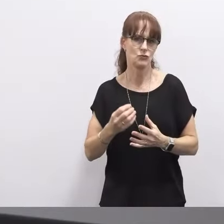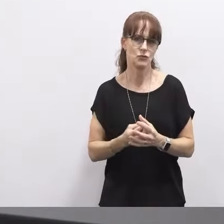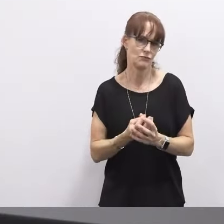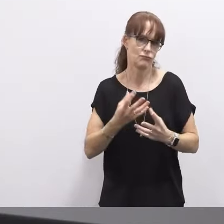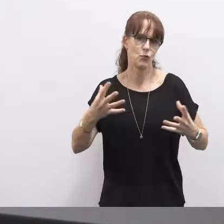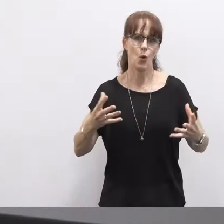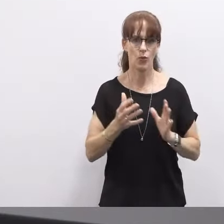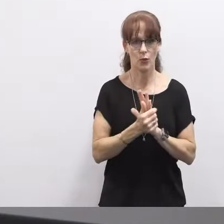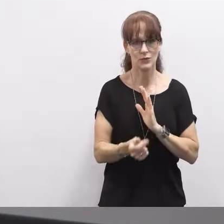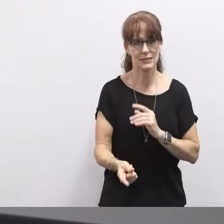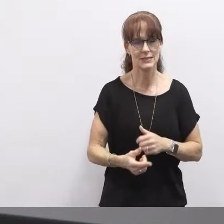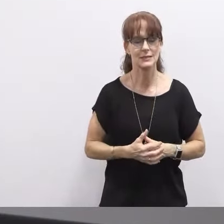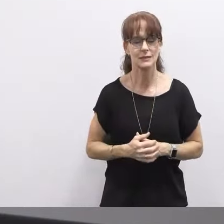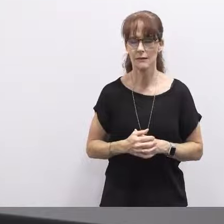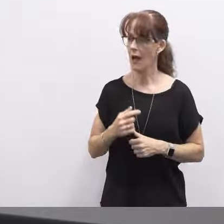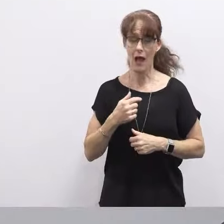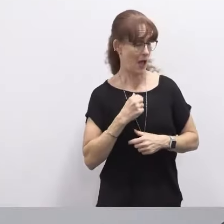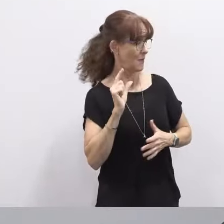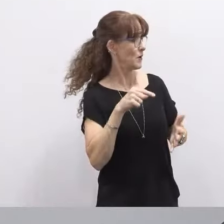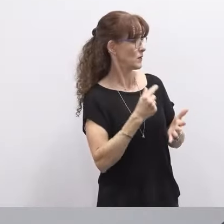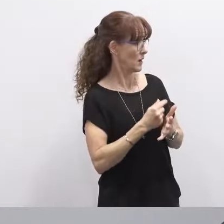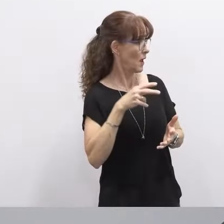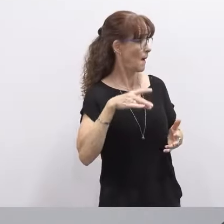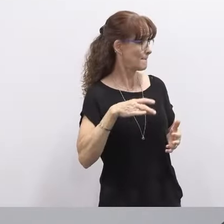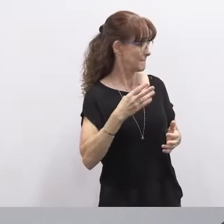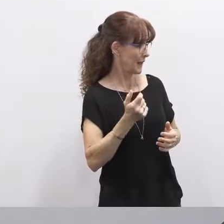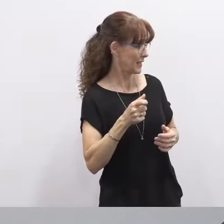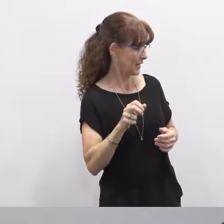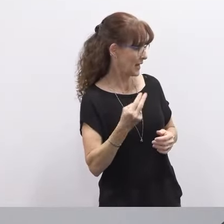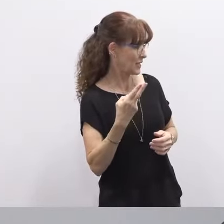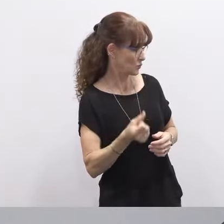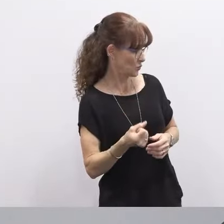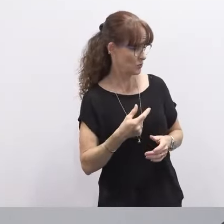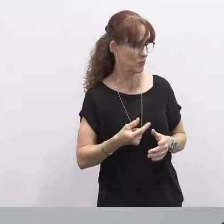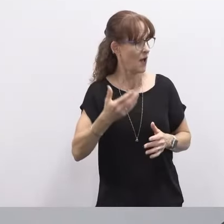Yeah, well, I am a graduate of Millikan High School, although a couple of years before you,